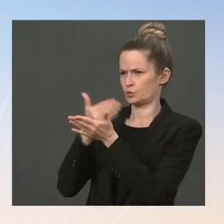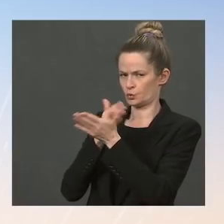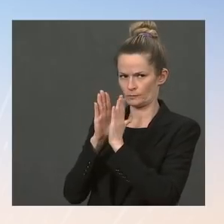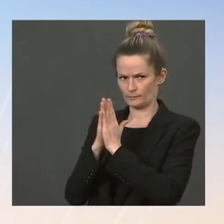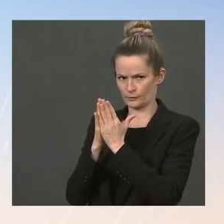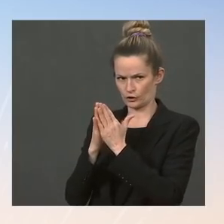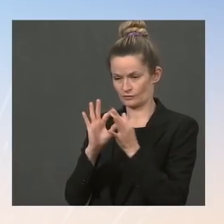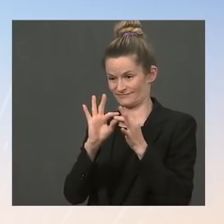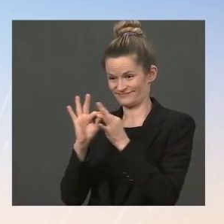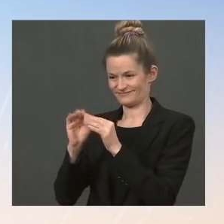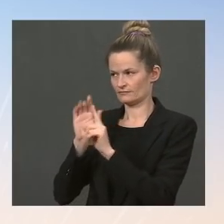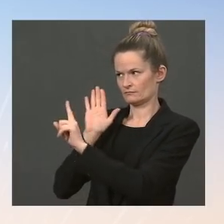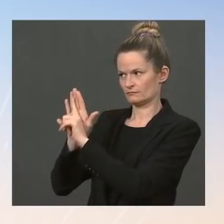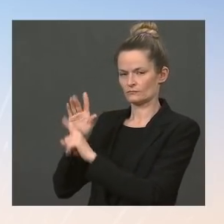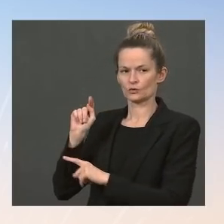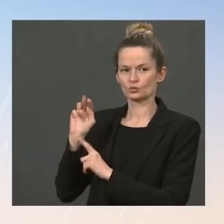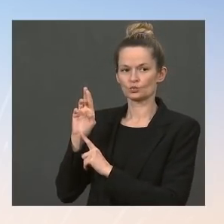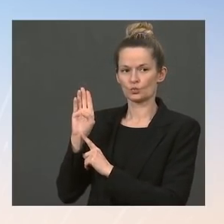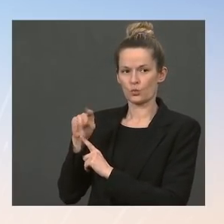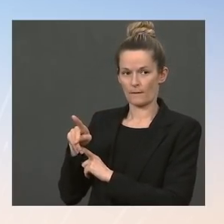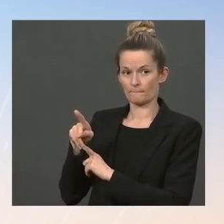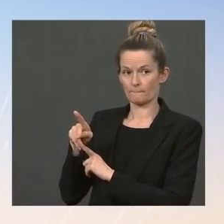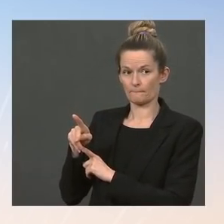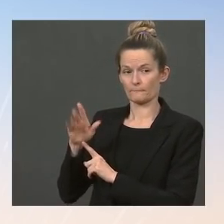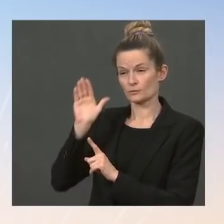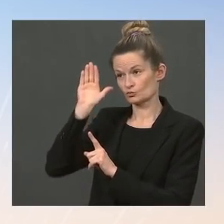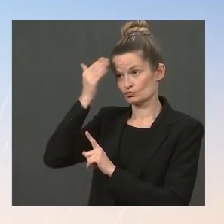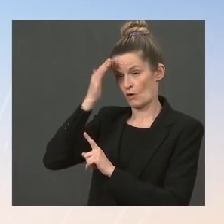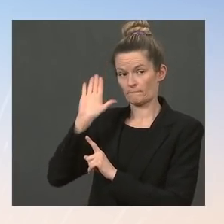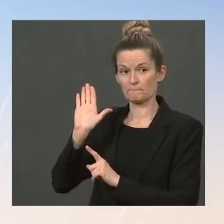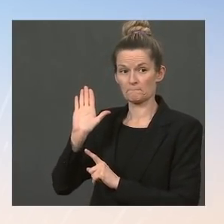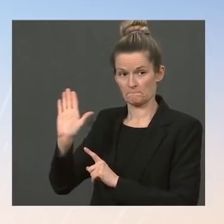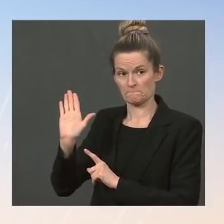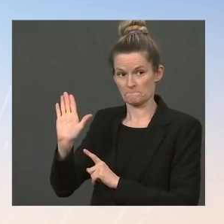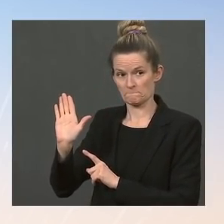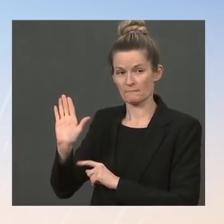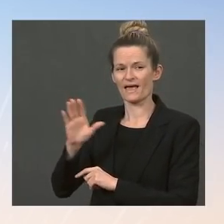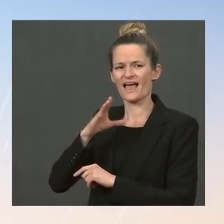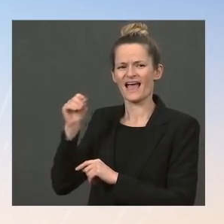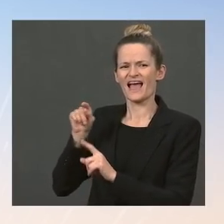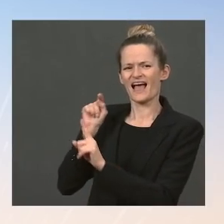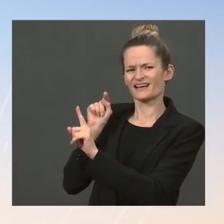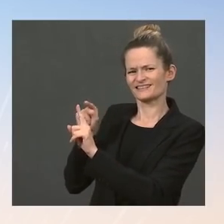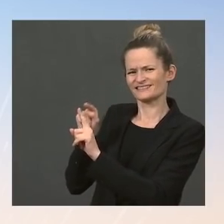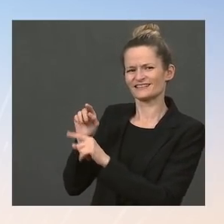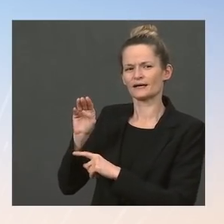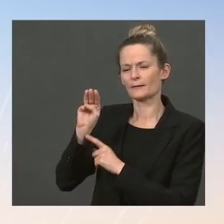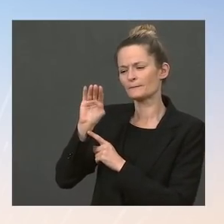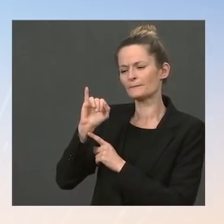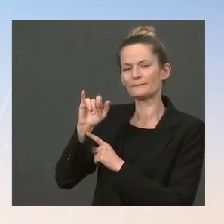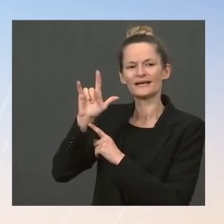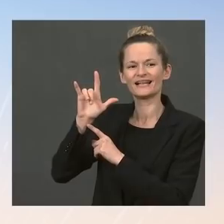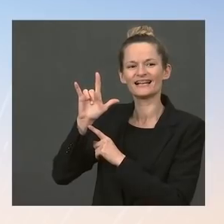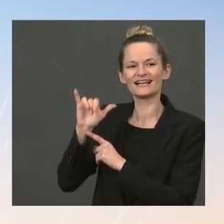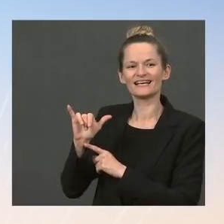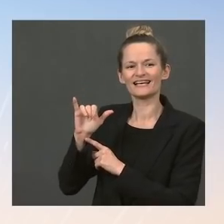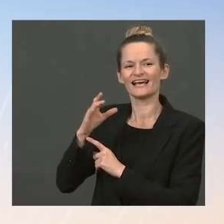We've seen the President defend his decision to exit Afghanistan in the way that he did. But as the public, they see this and read this and say,